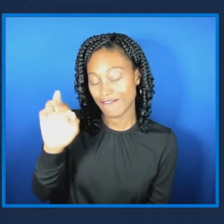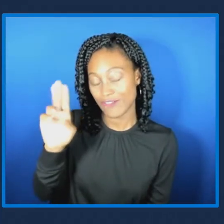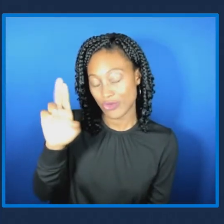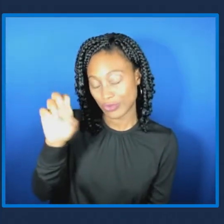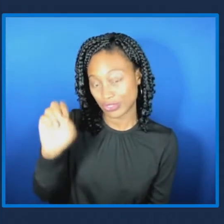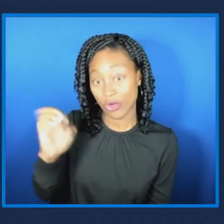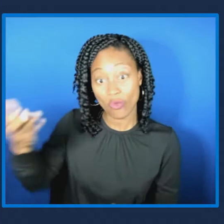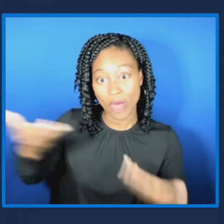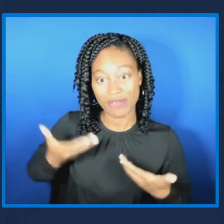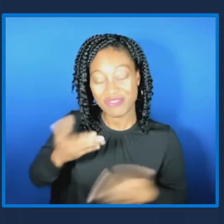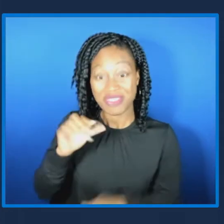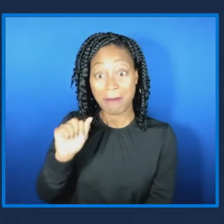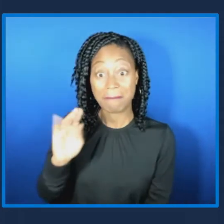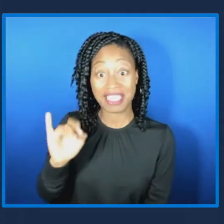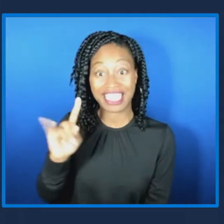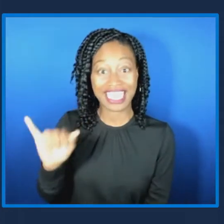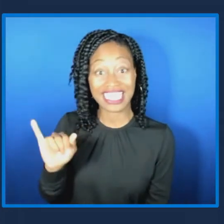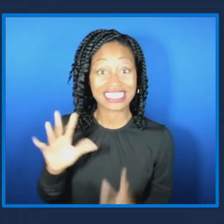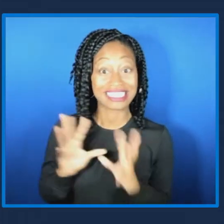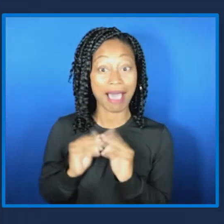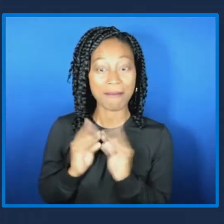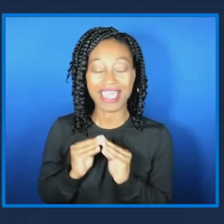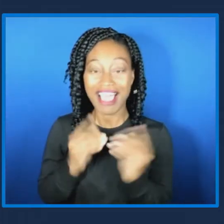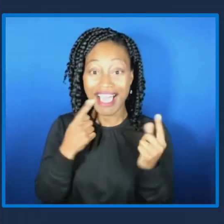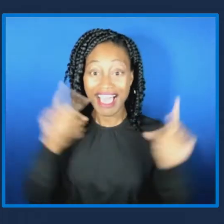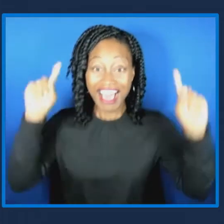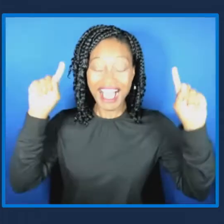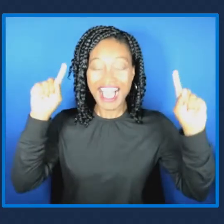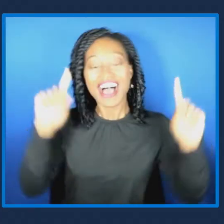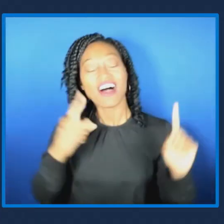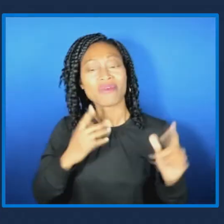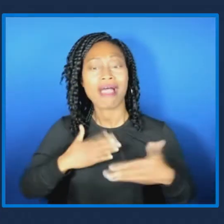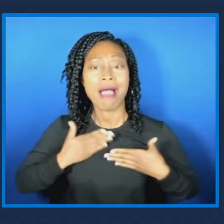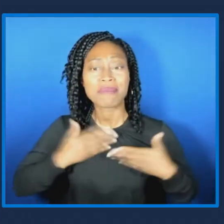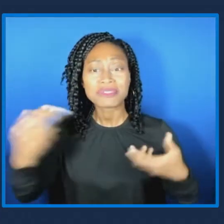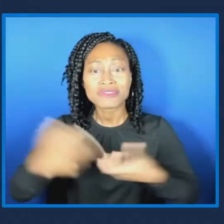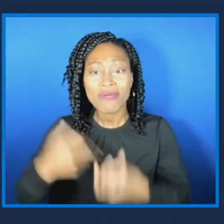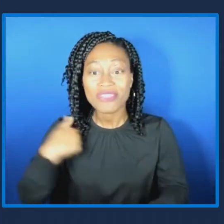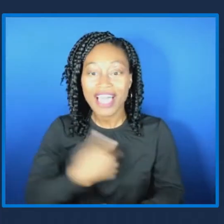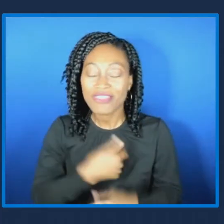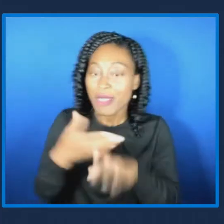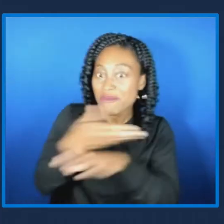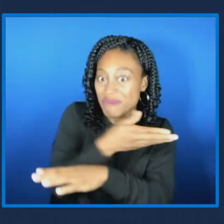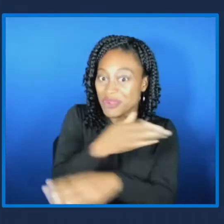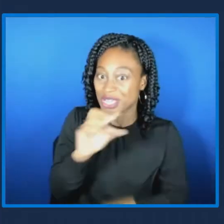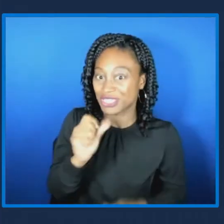It's really here! We're so glad you can join us. And here at the pre-show we know you'll continue to roll in